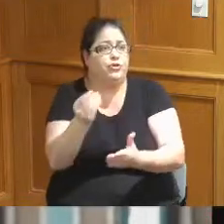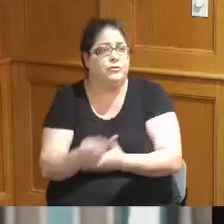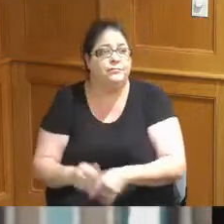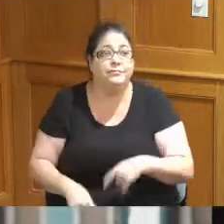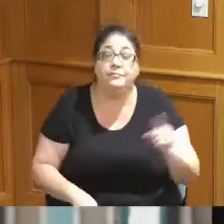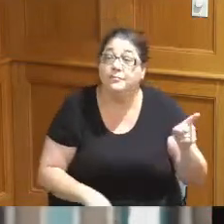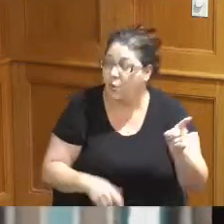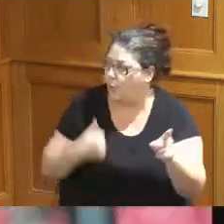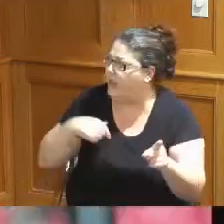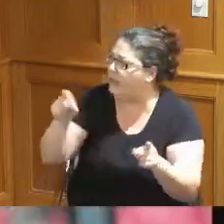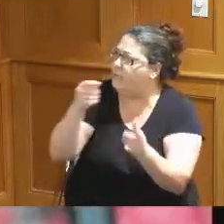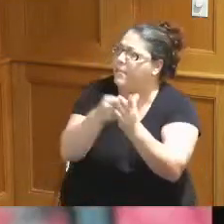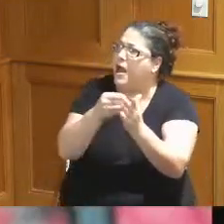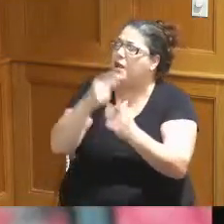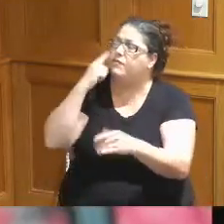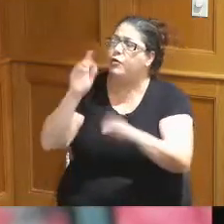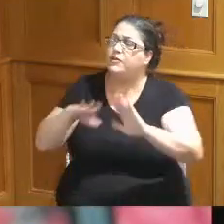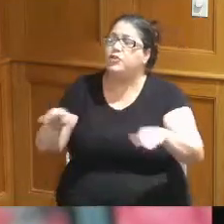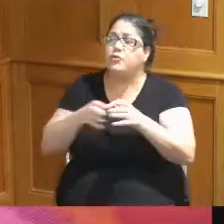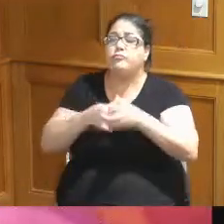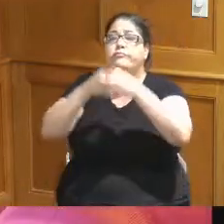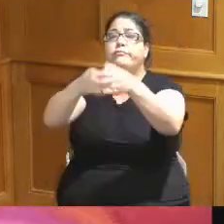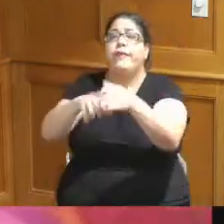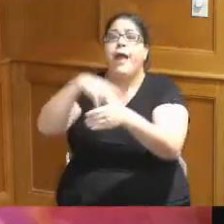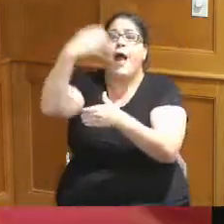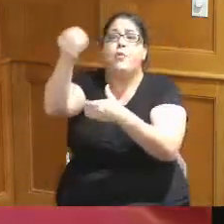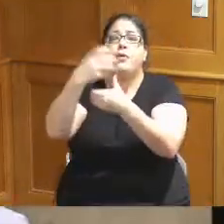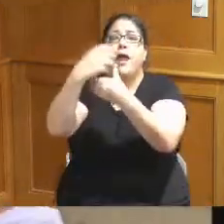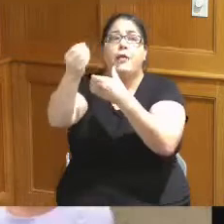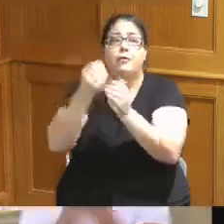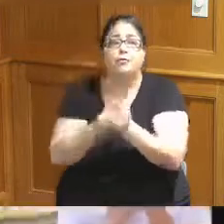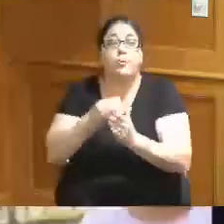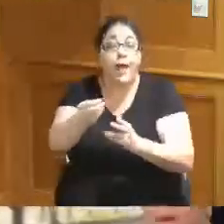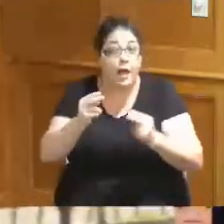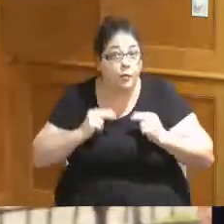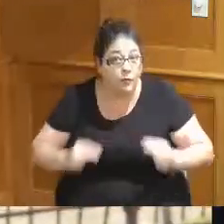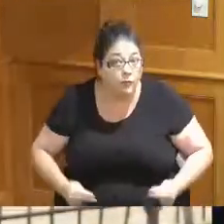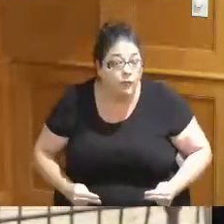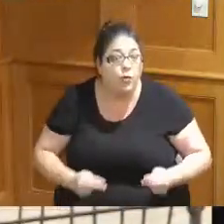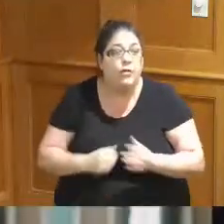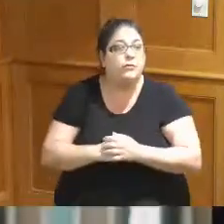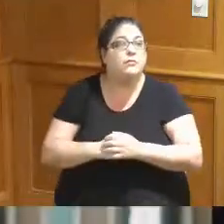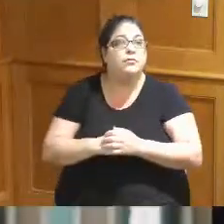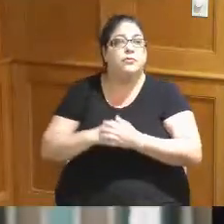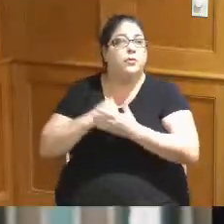for the children to go on outings to buy uniforms it's helped a lot it really has